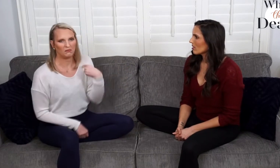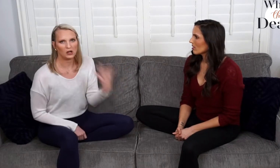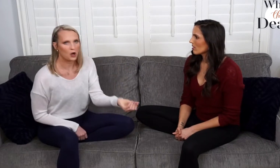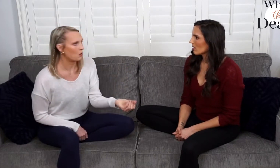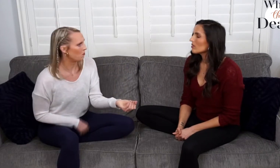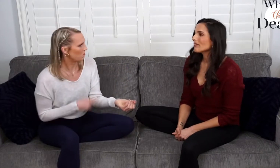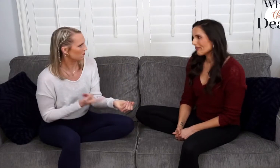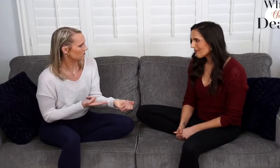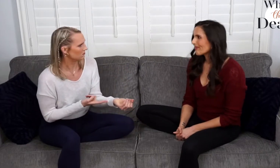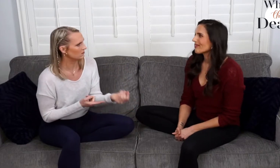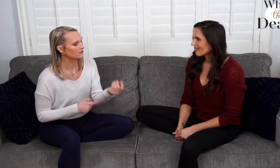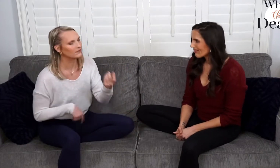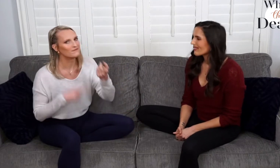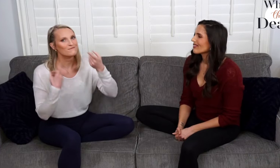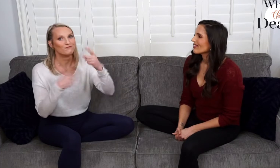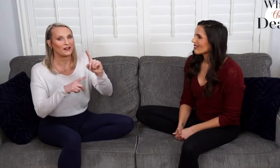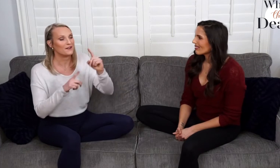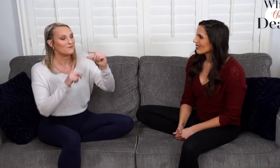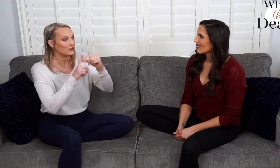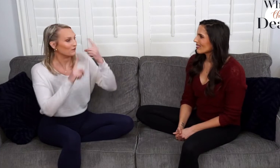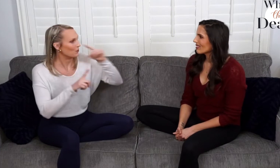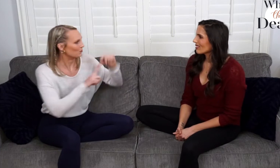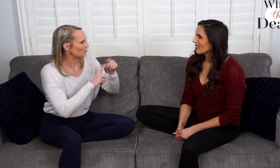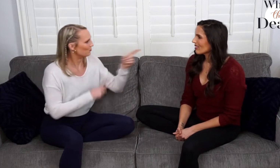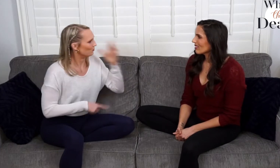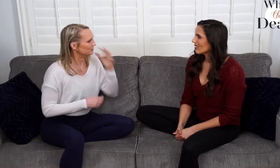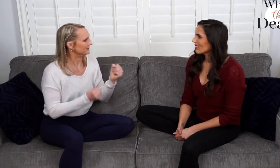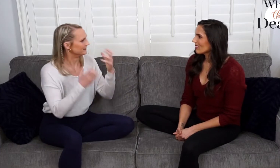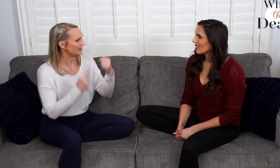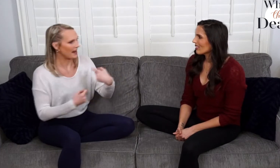“Store, I Go.” While word-for-word you would sign,